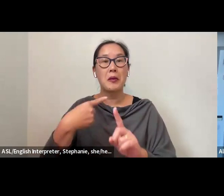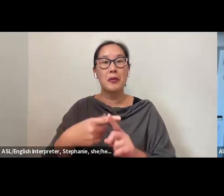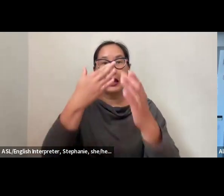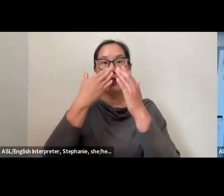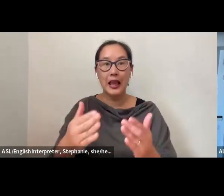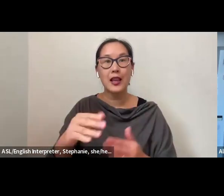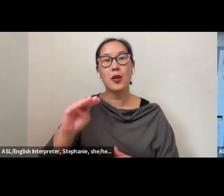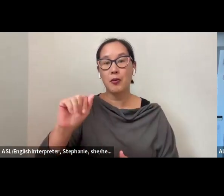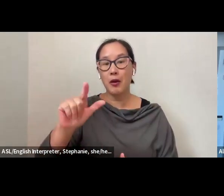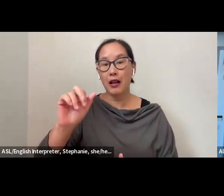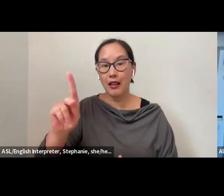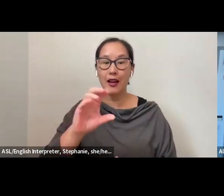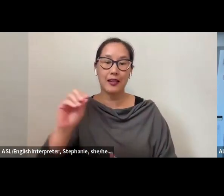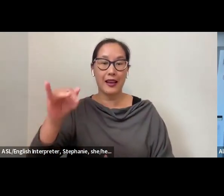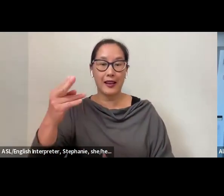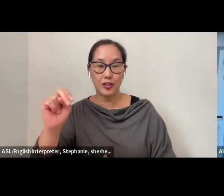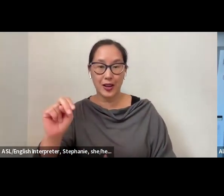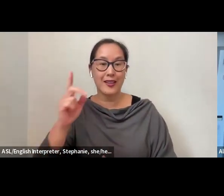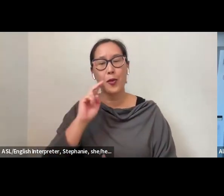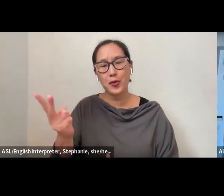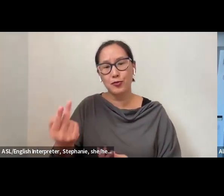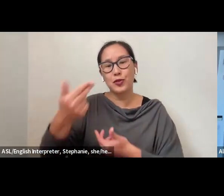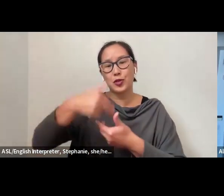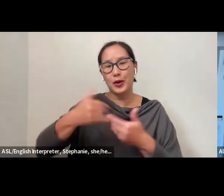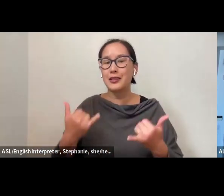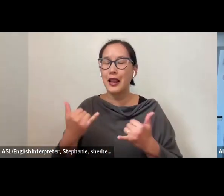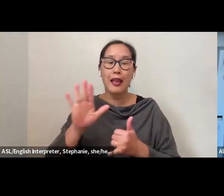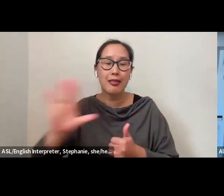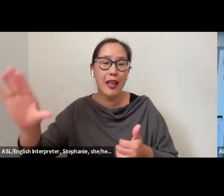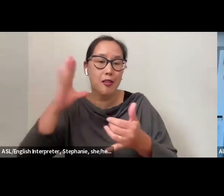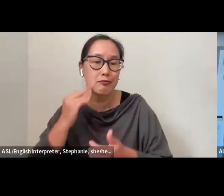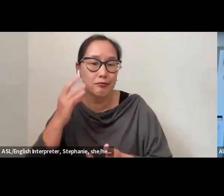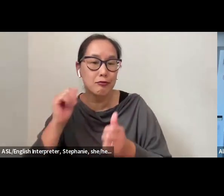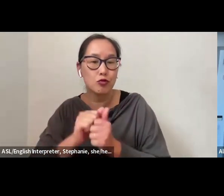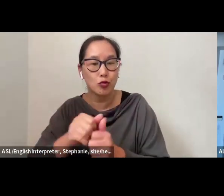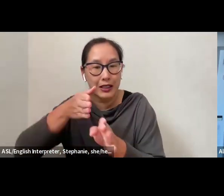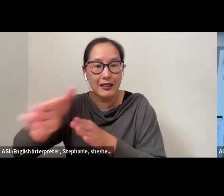sharing their experiences in the industry, and keeping it 100%